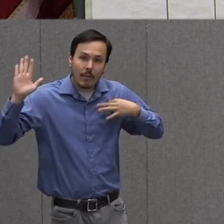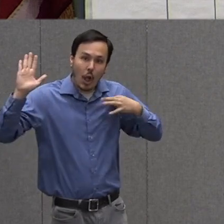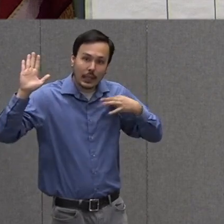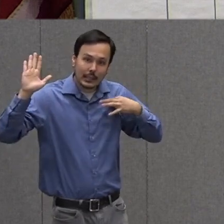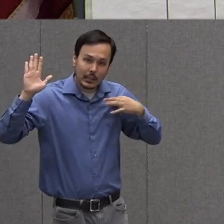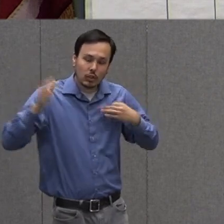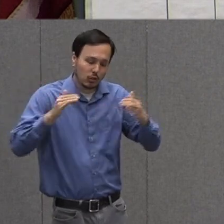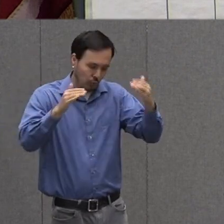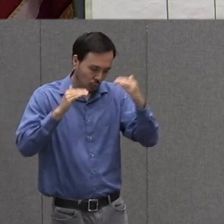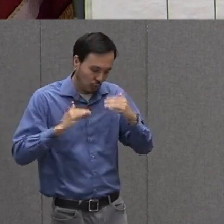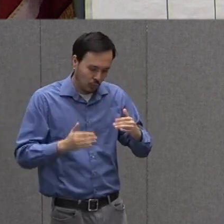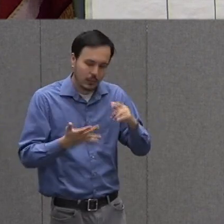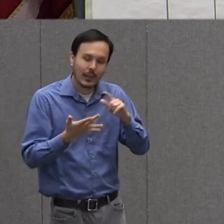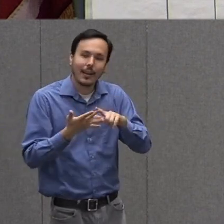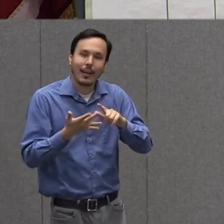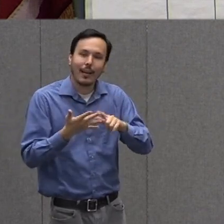kind volunteers,